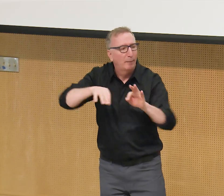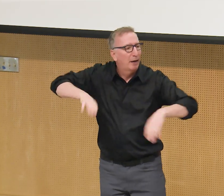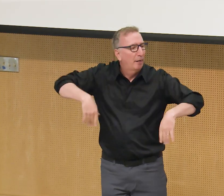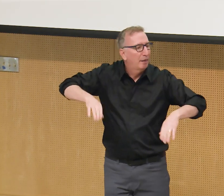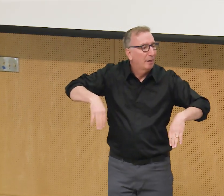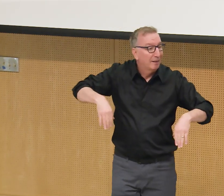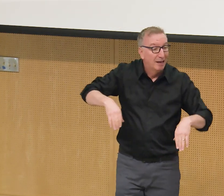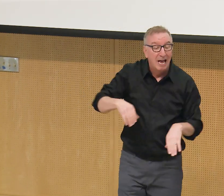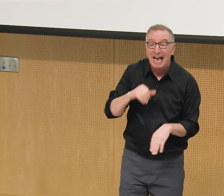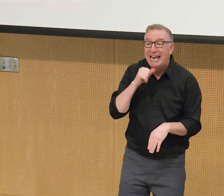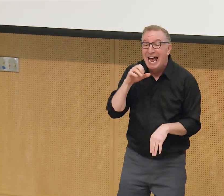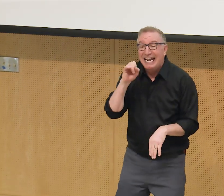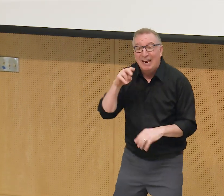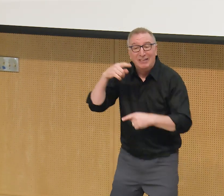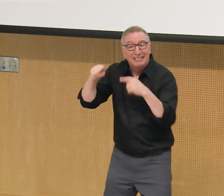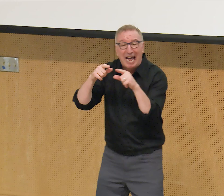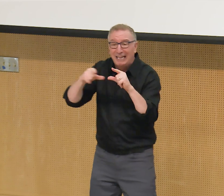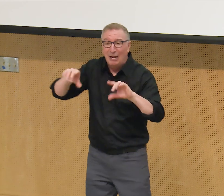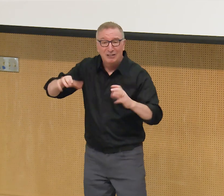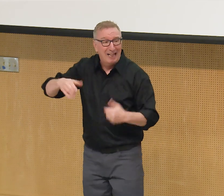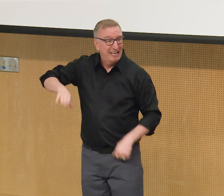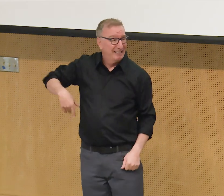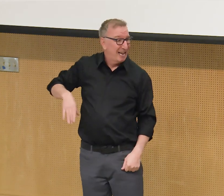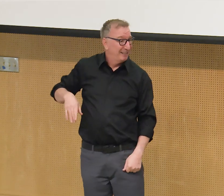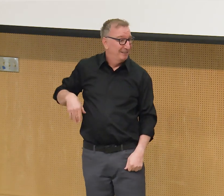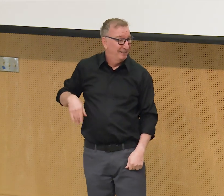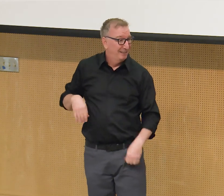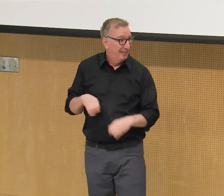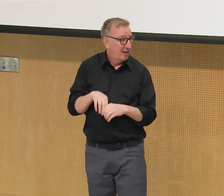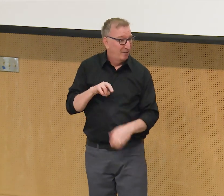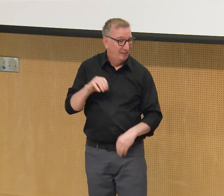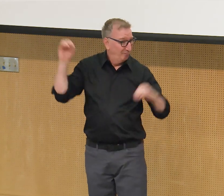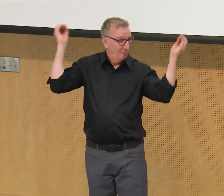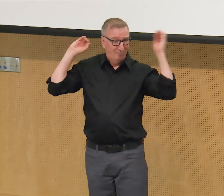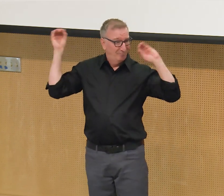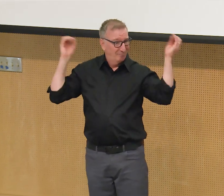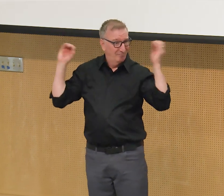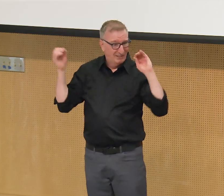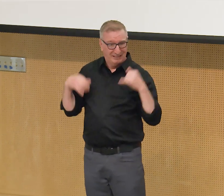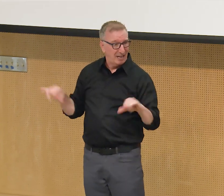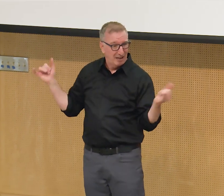and there was no interpreting degree yet. They didn't even have official sign language classes at RIT.